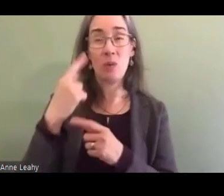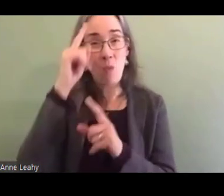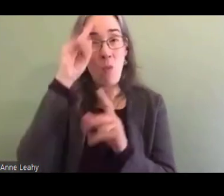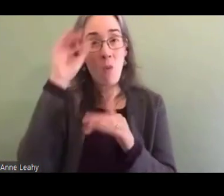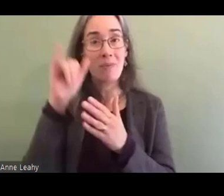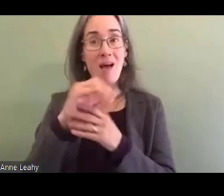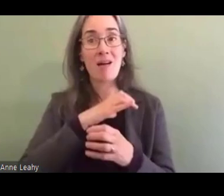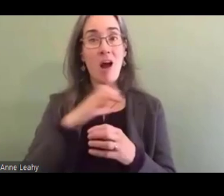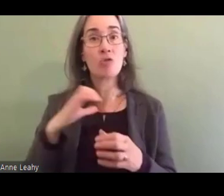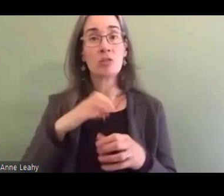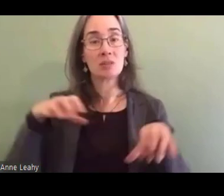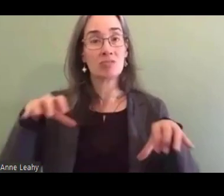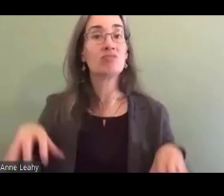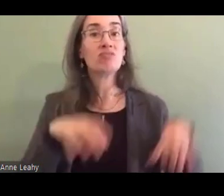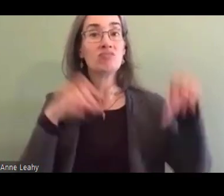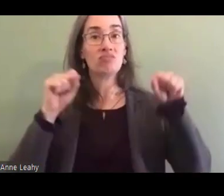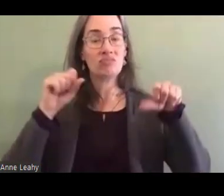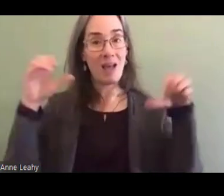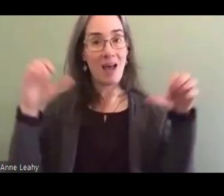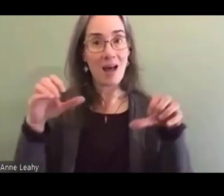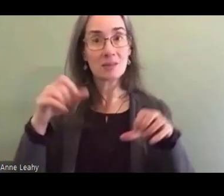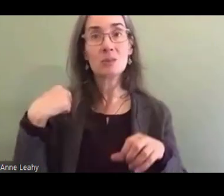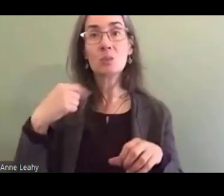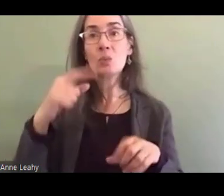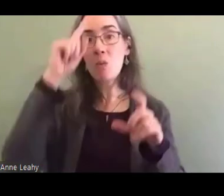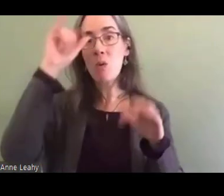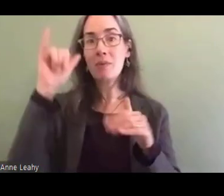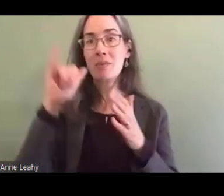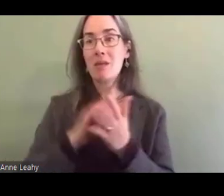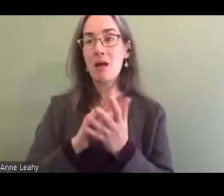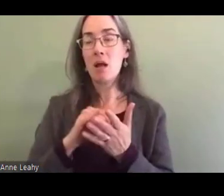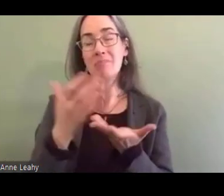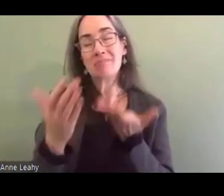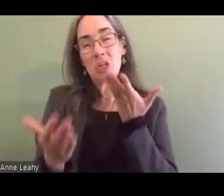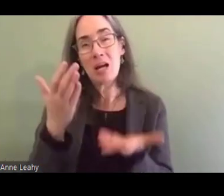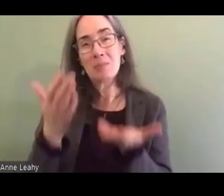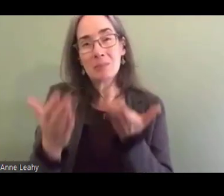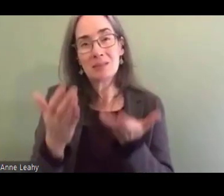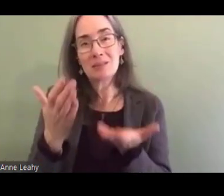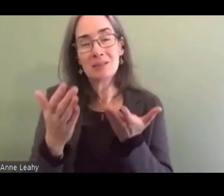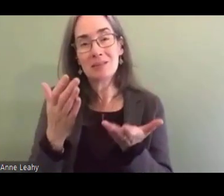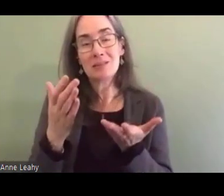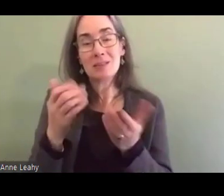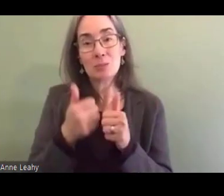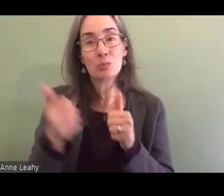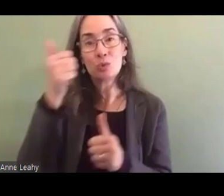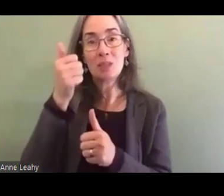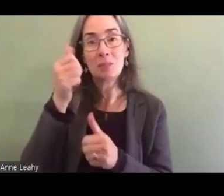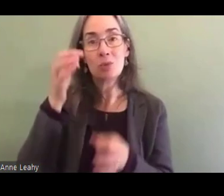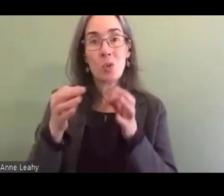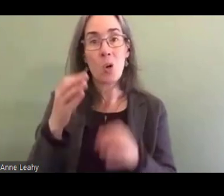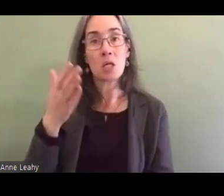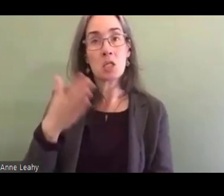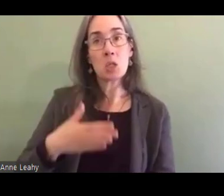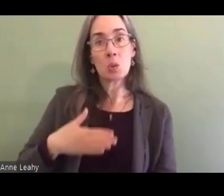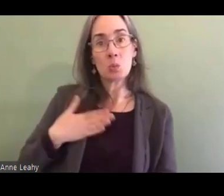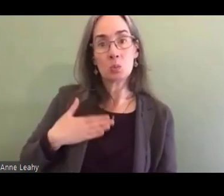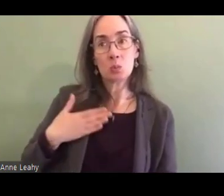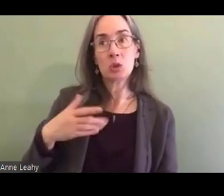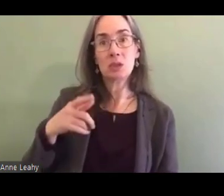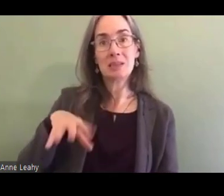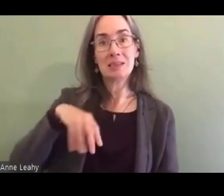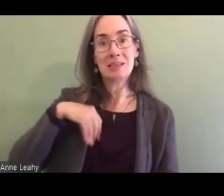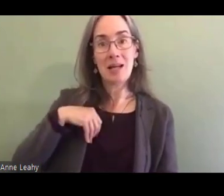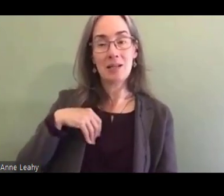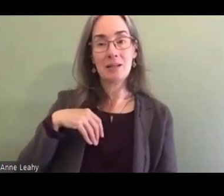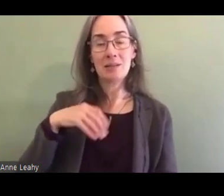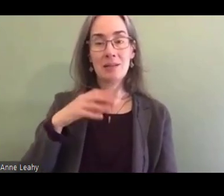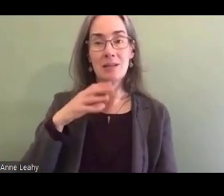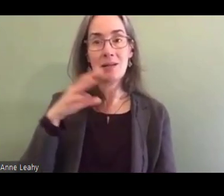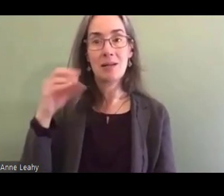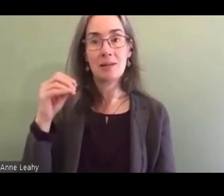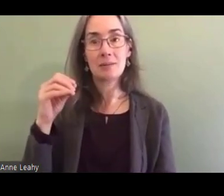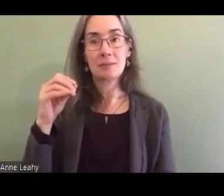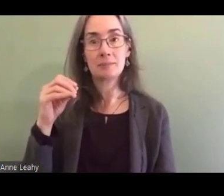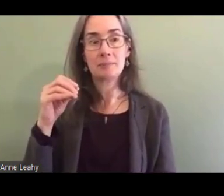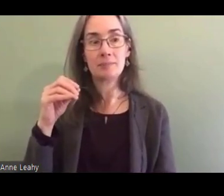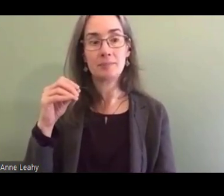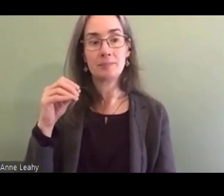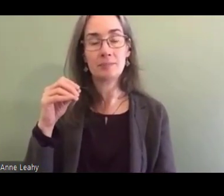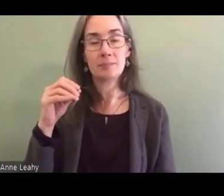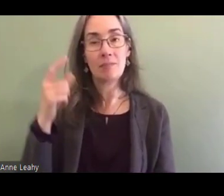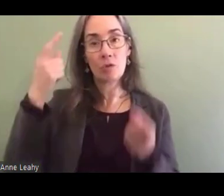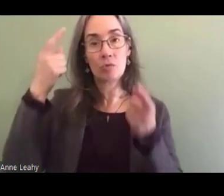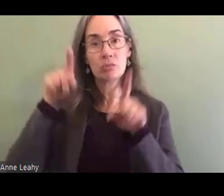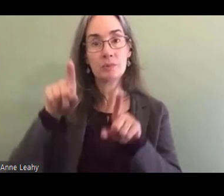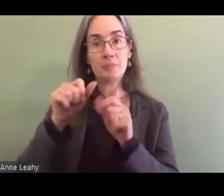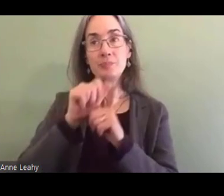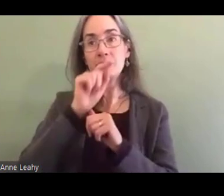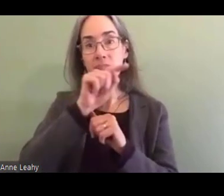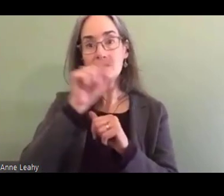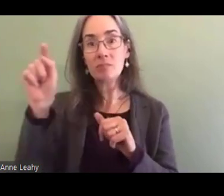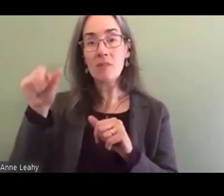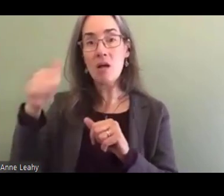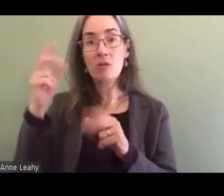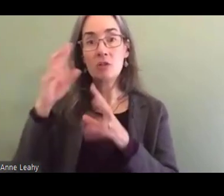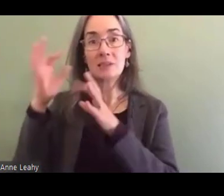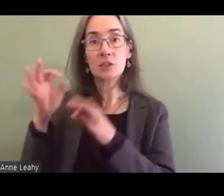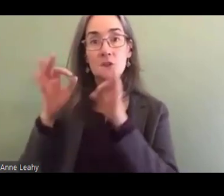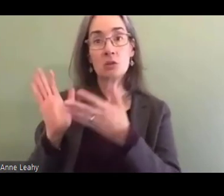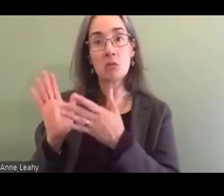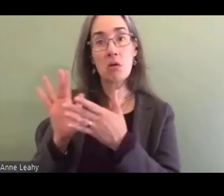We hope that perhaps, the Supreme Court would take and agree with other decisions that are more favorable.